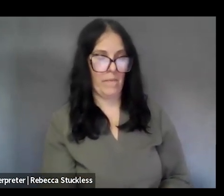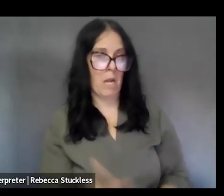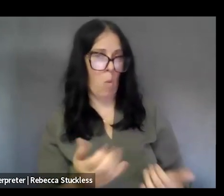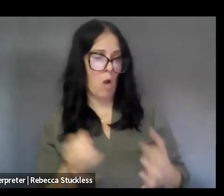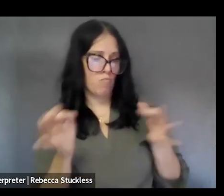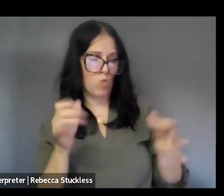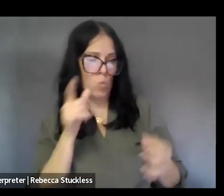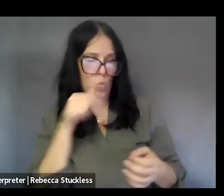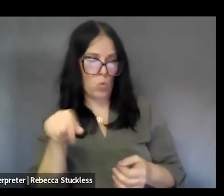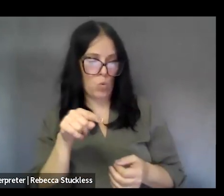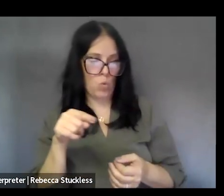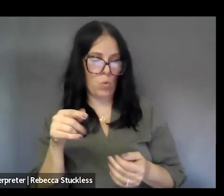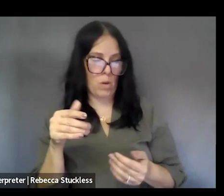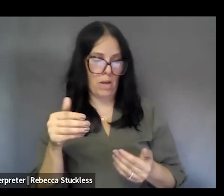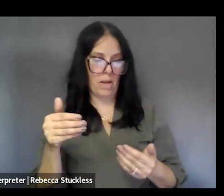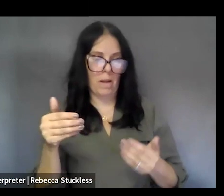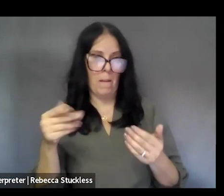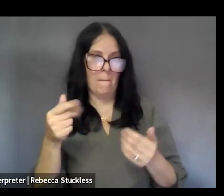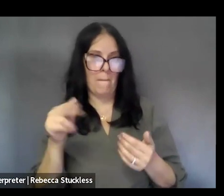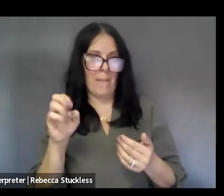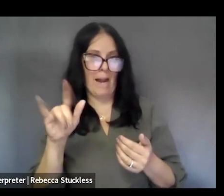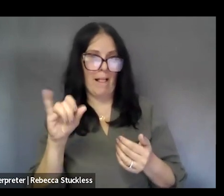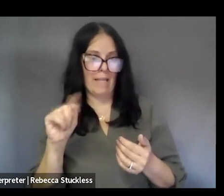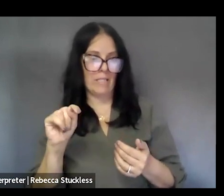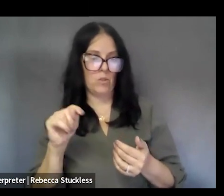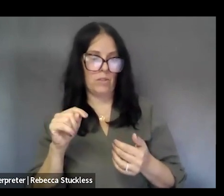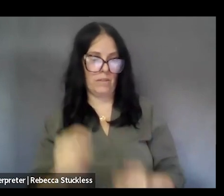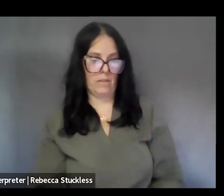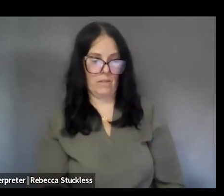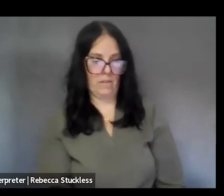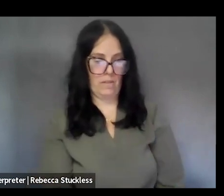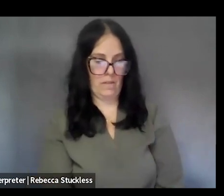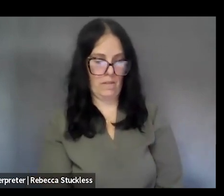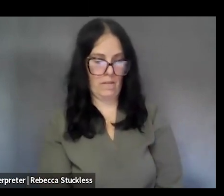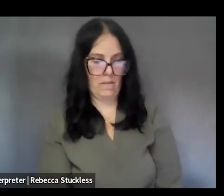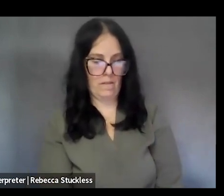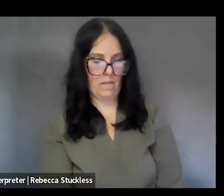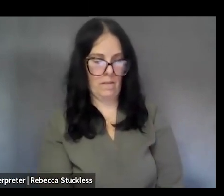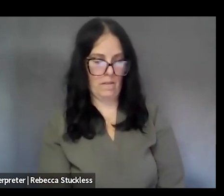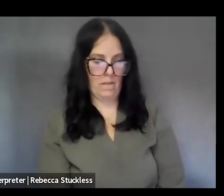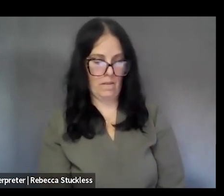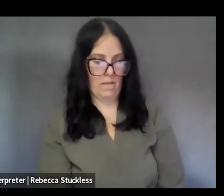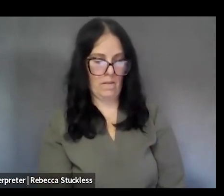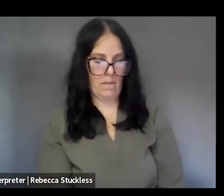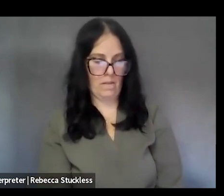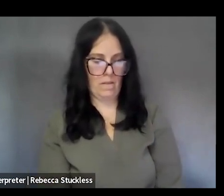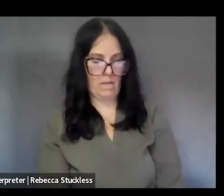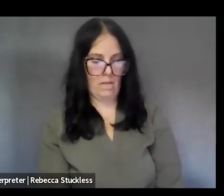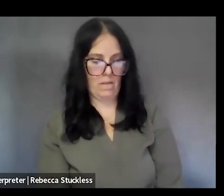we begin our afternoon here together. We have Jenn Williams, Jenn is the Director of the Maine